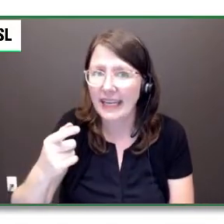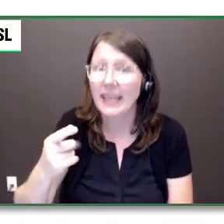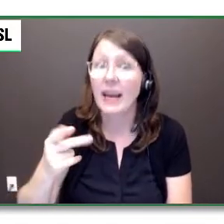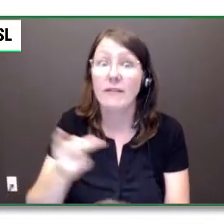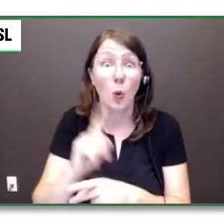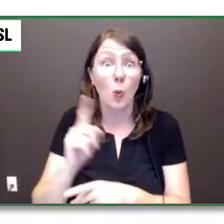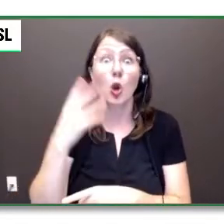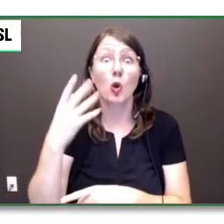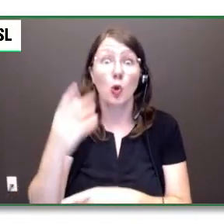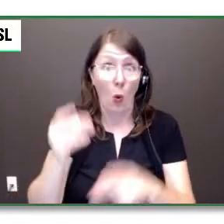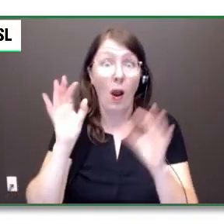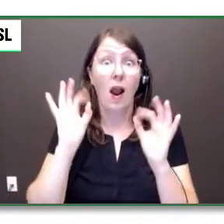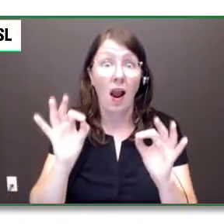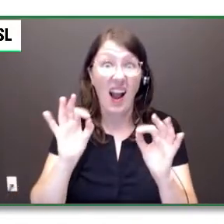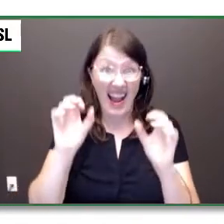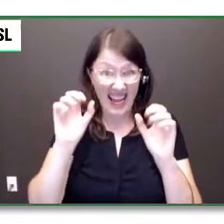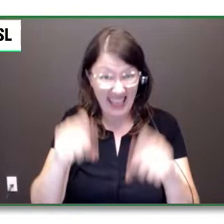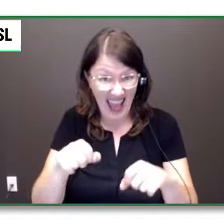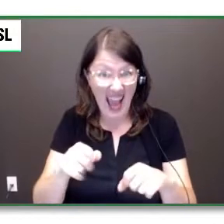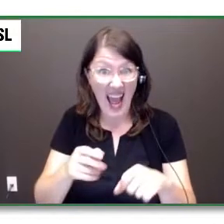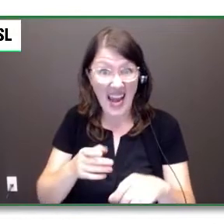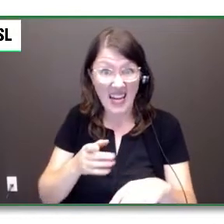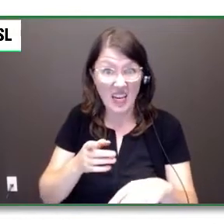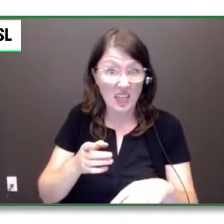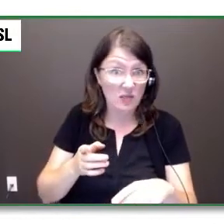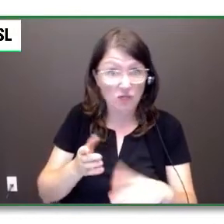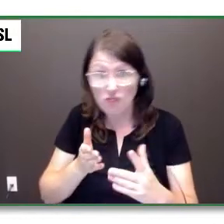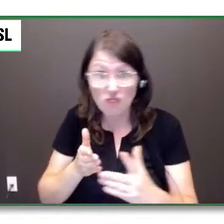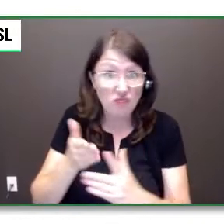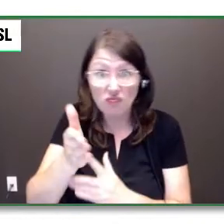uh factors. Like you know one time of the year the experience is going to be very